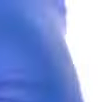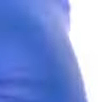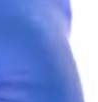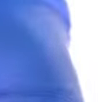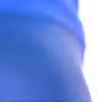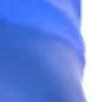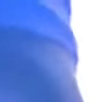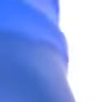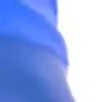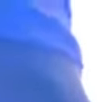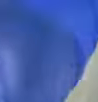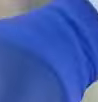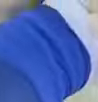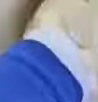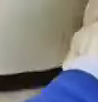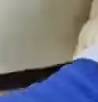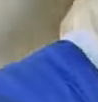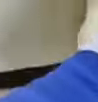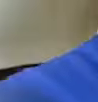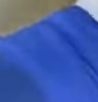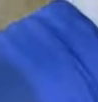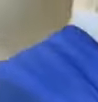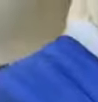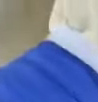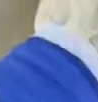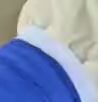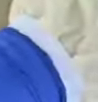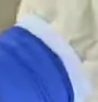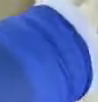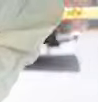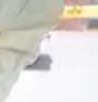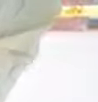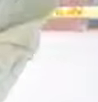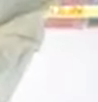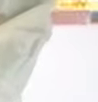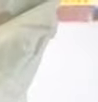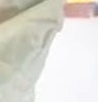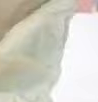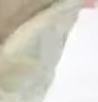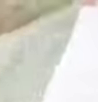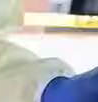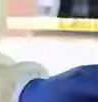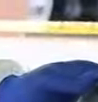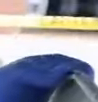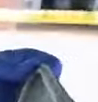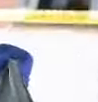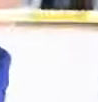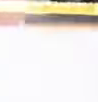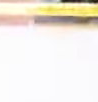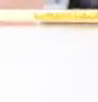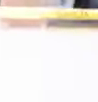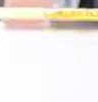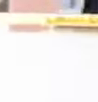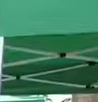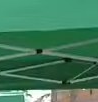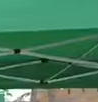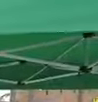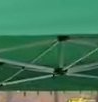the site that you used, and you'll either get a phone call or an email letting you know of the results.